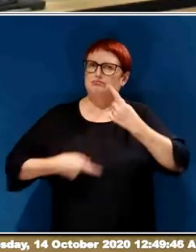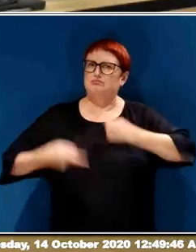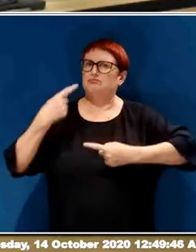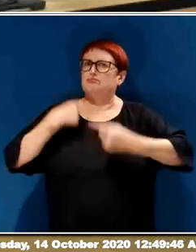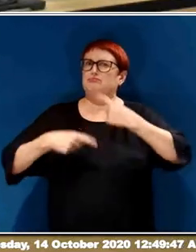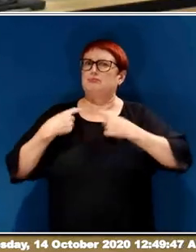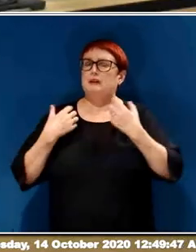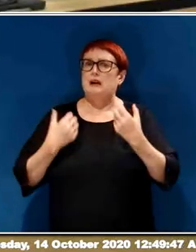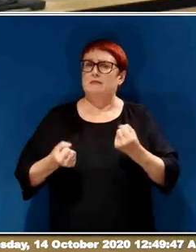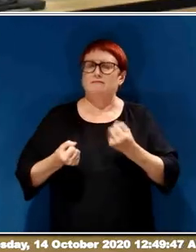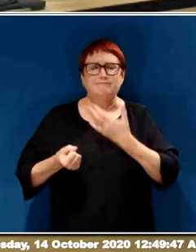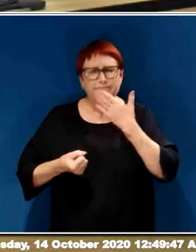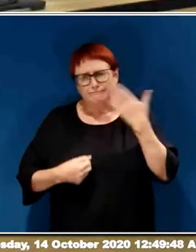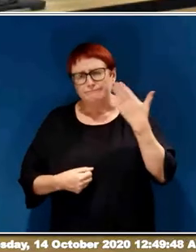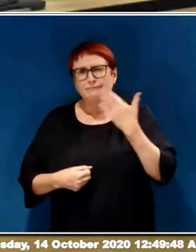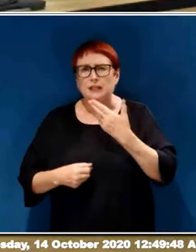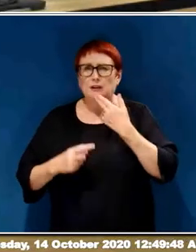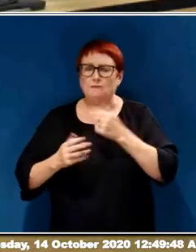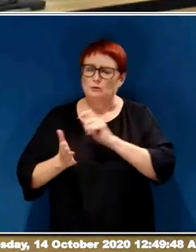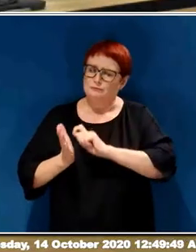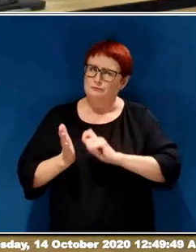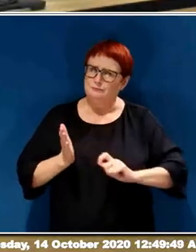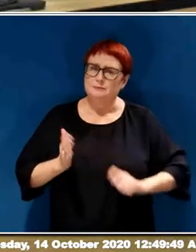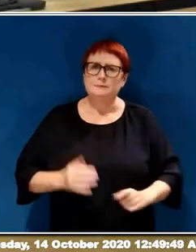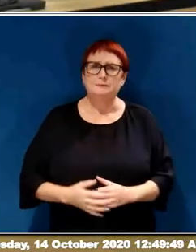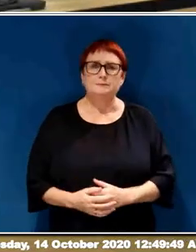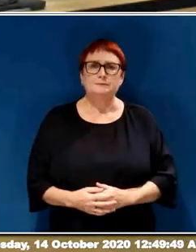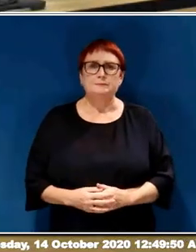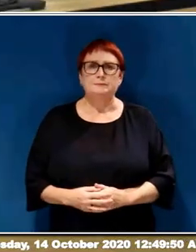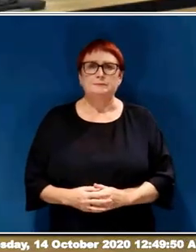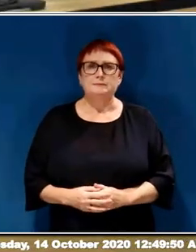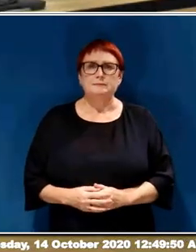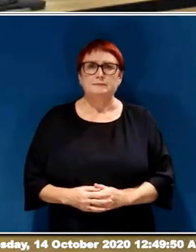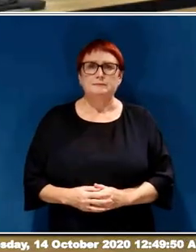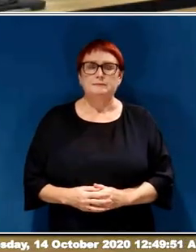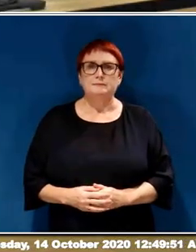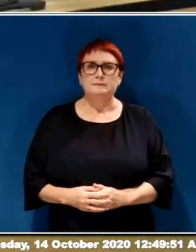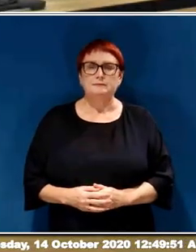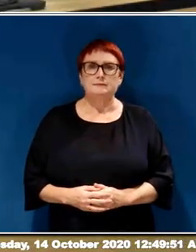does deal in some significant aspects with respect to funding.